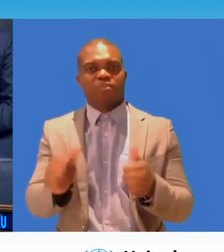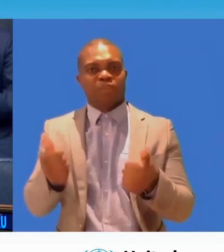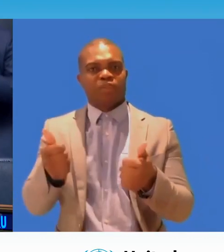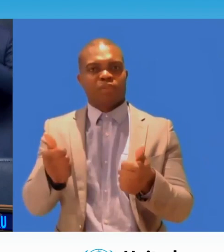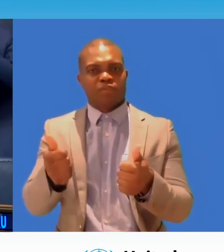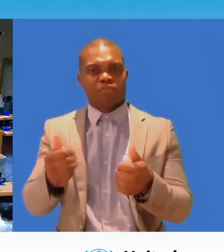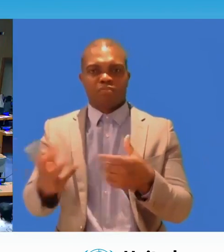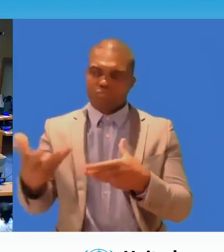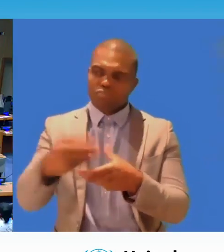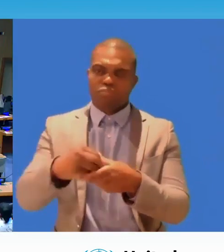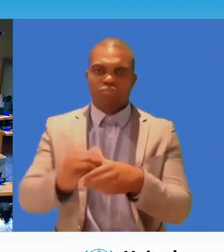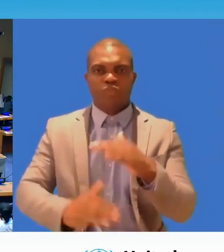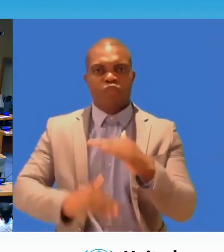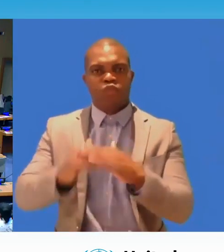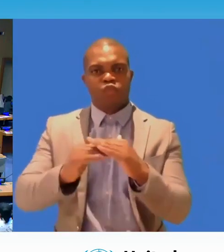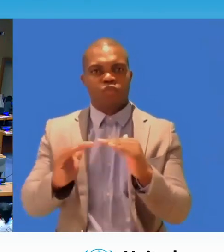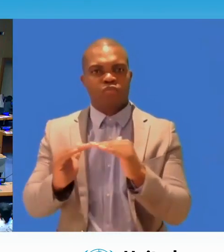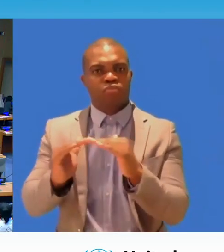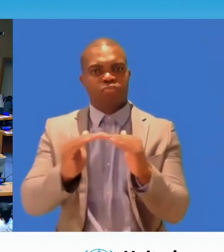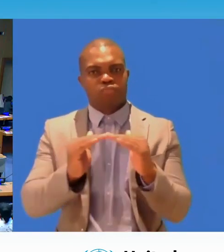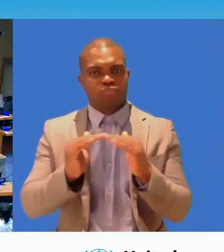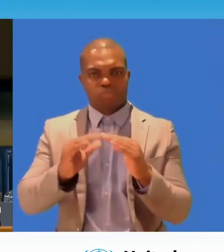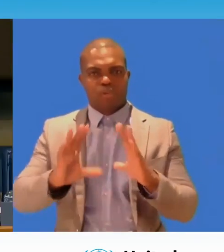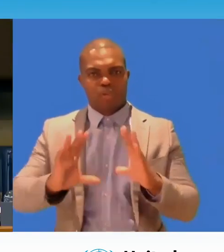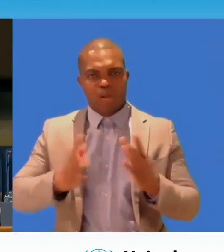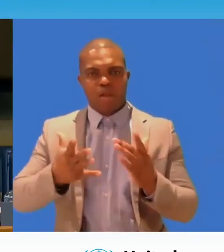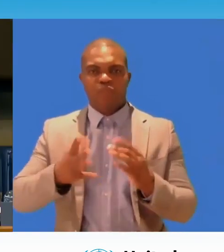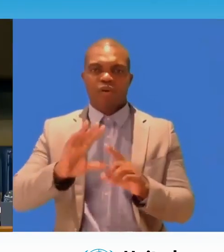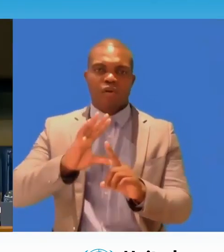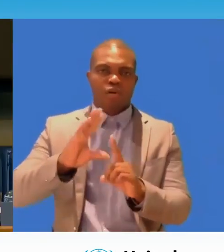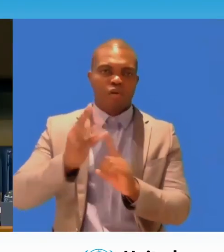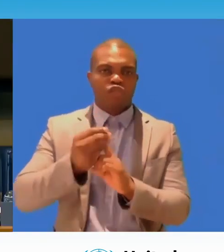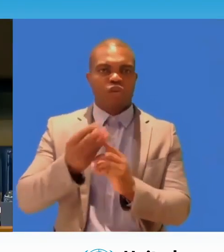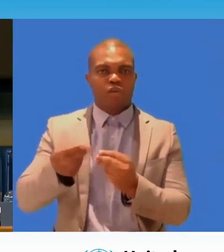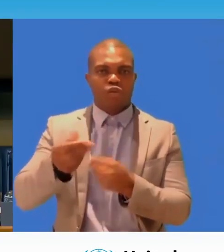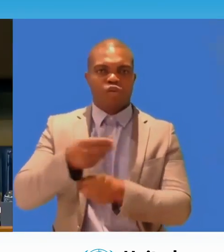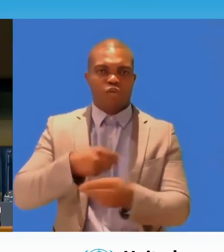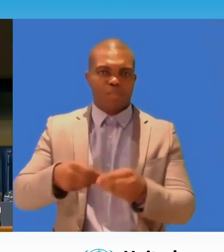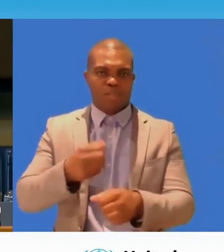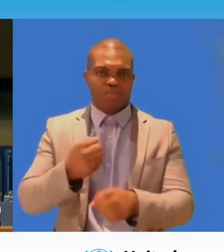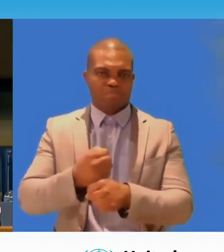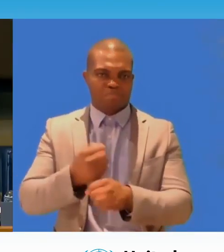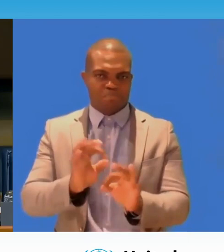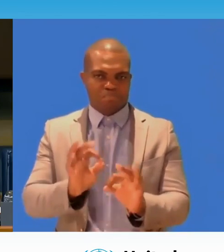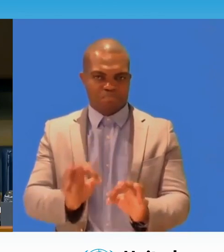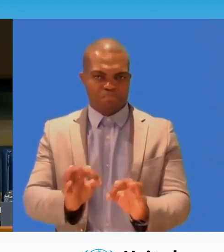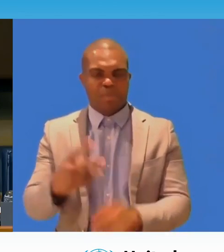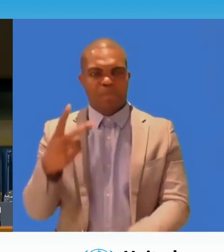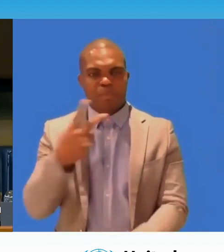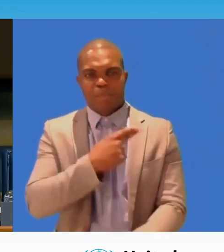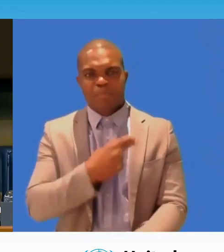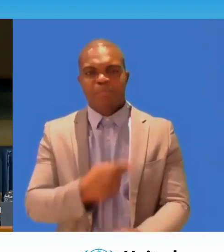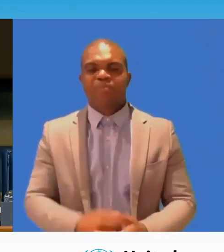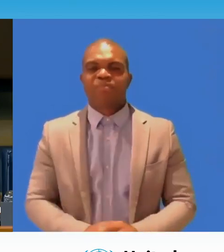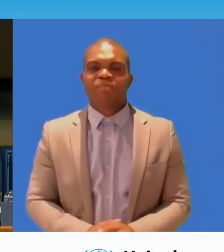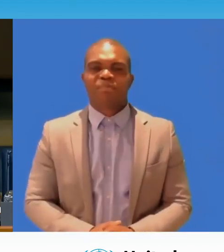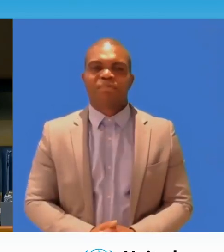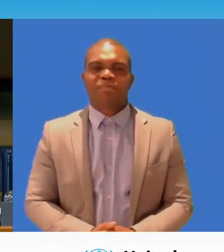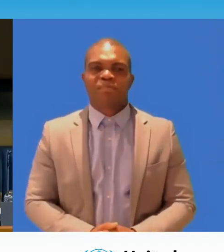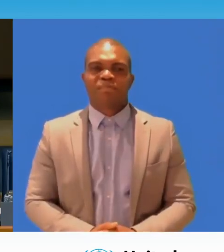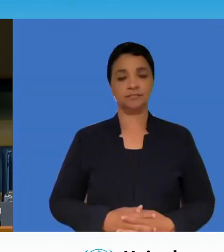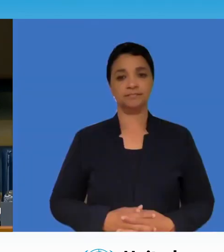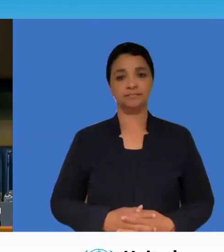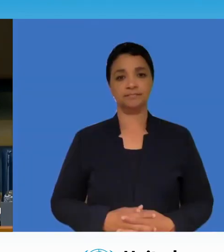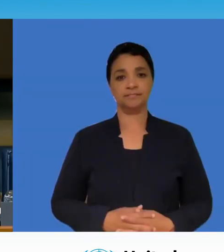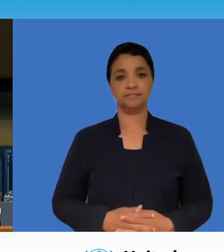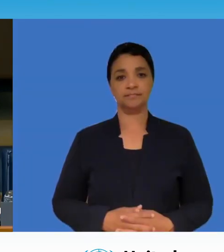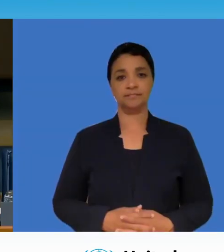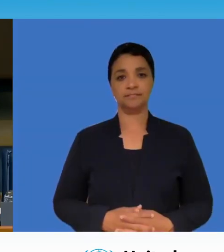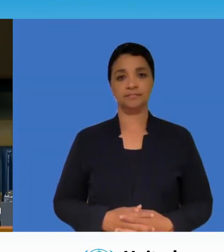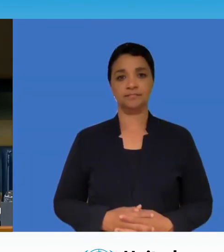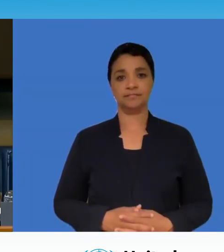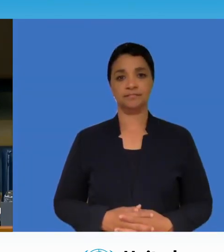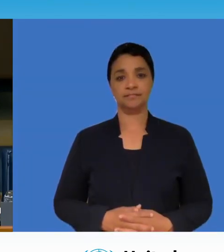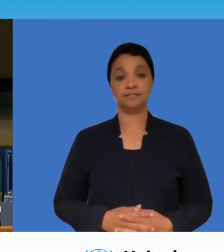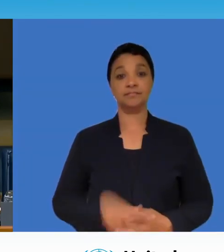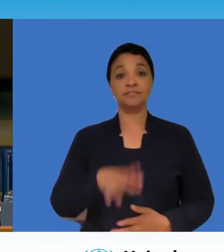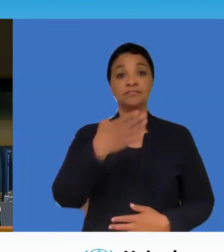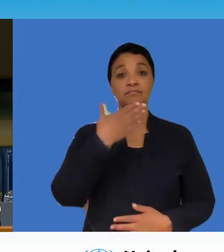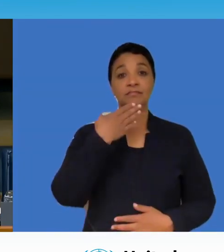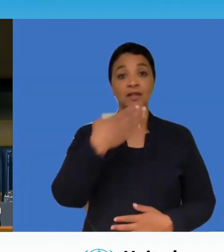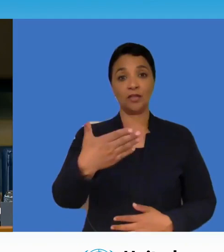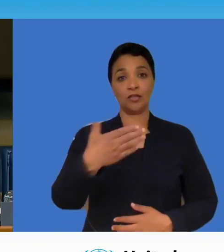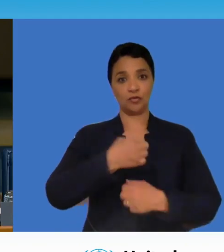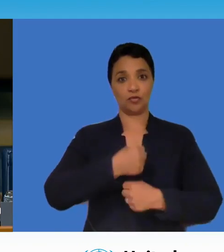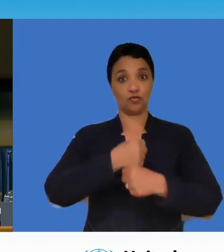ensure I thank I thank the representative of Neal and now I give the floor to the